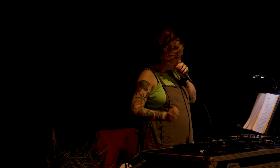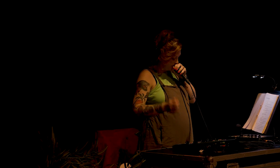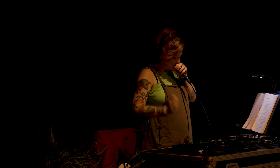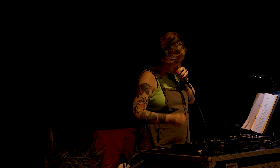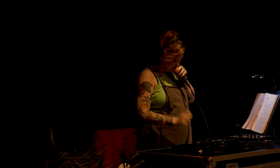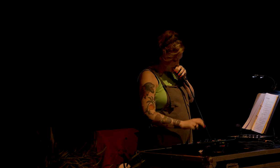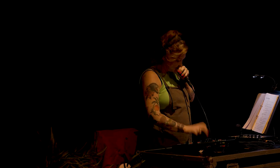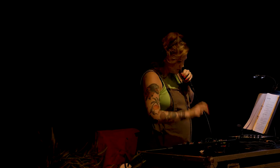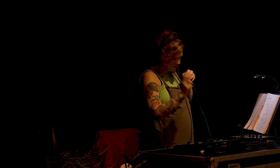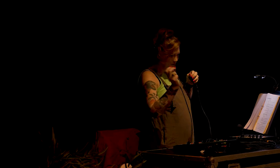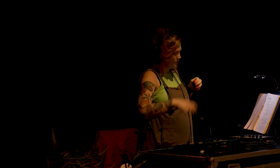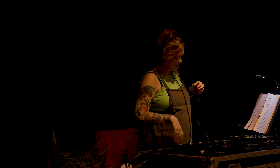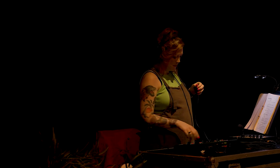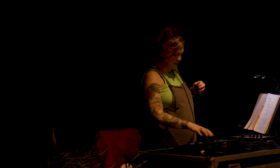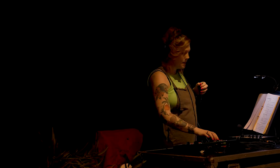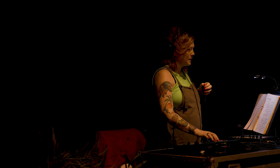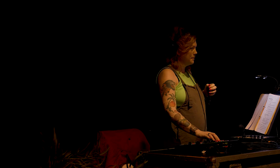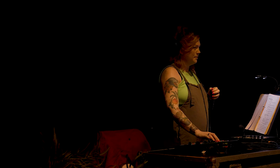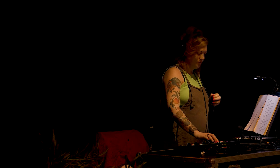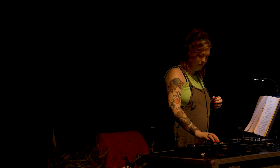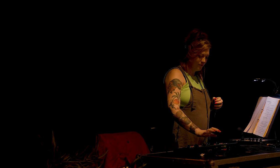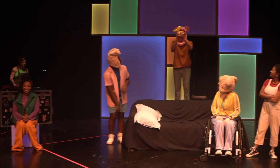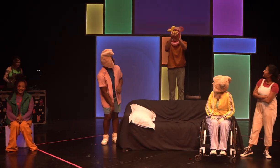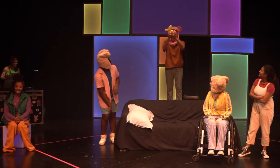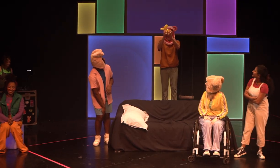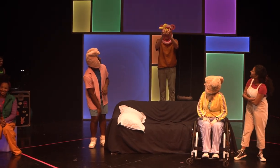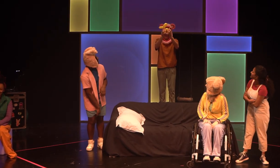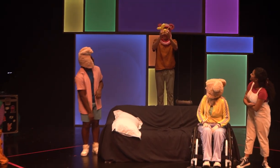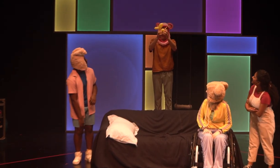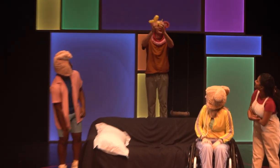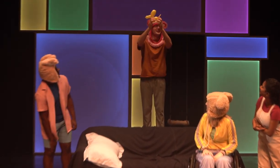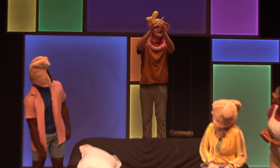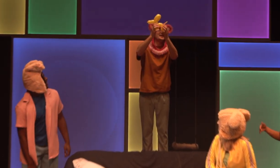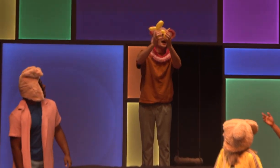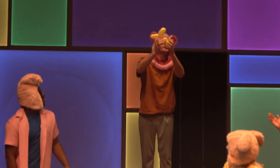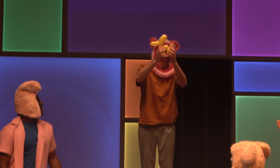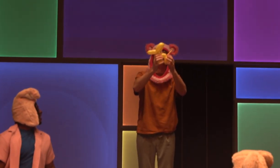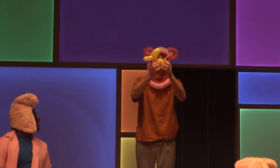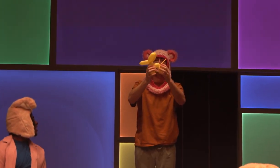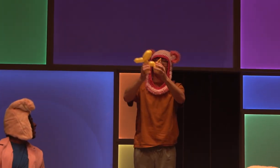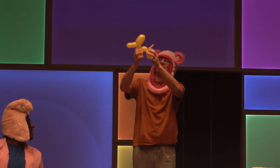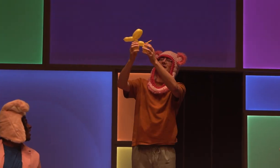And there you go! That's my